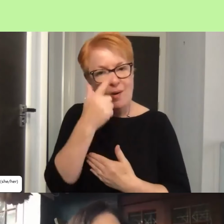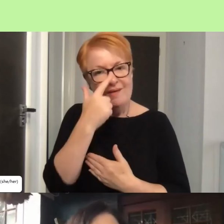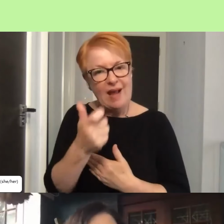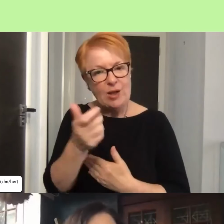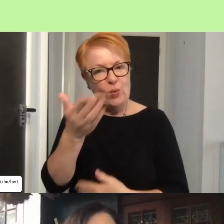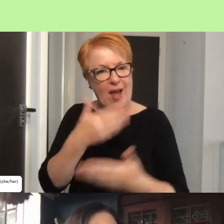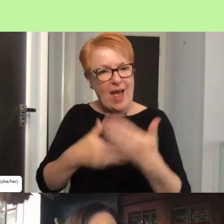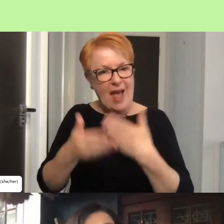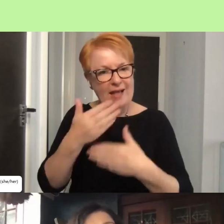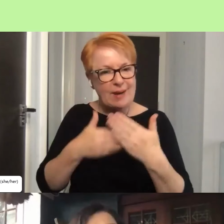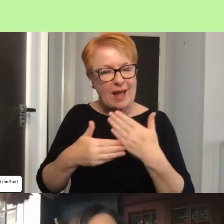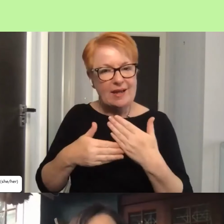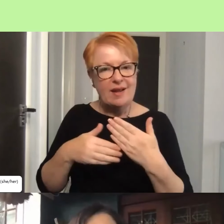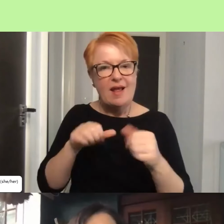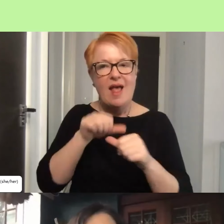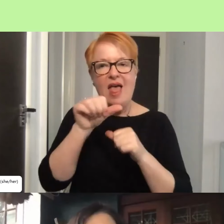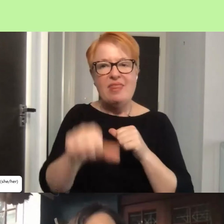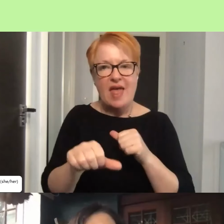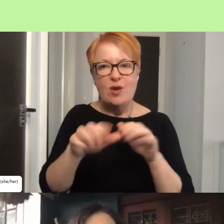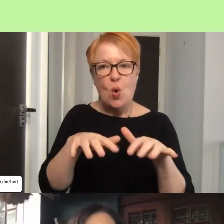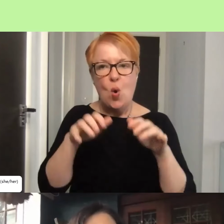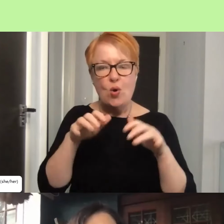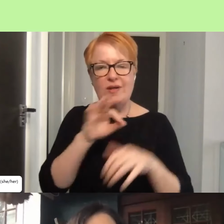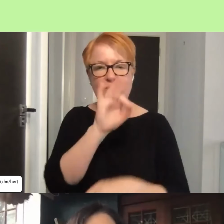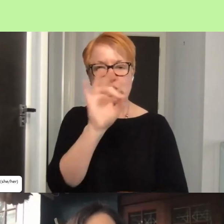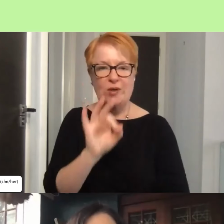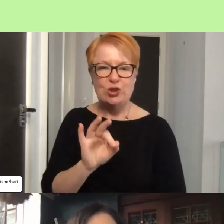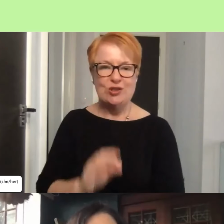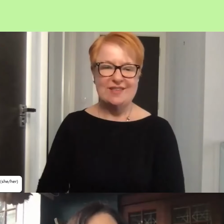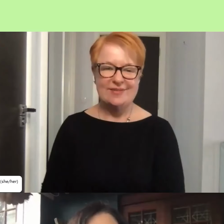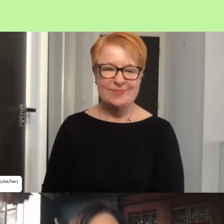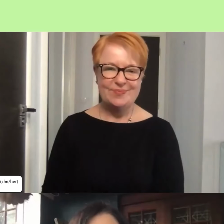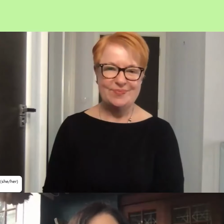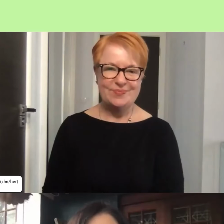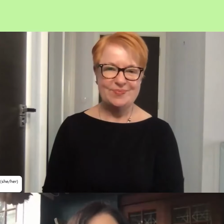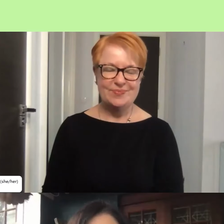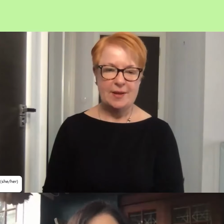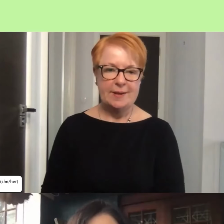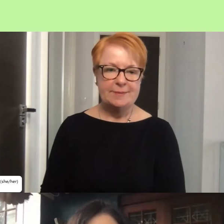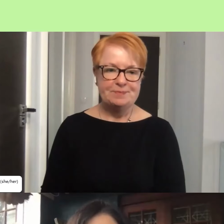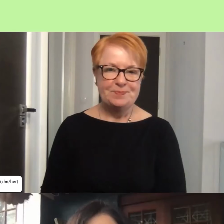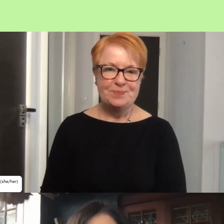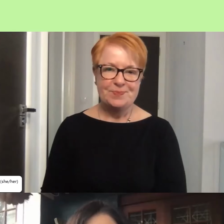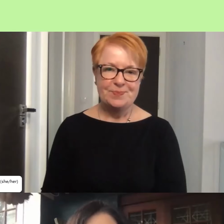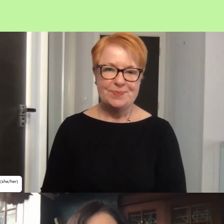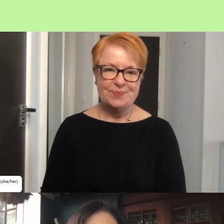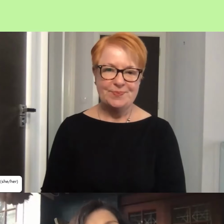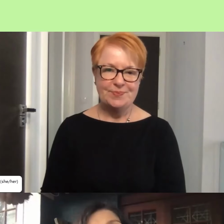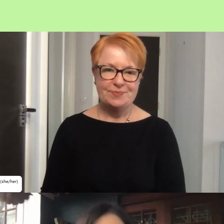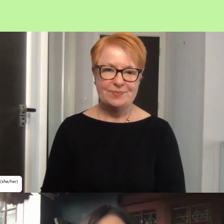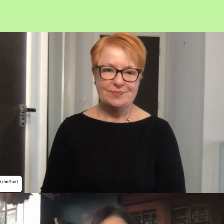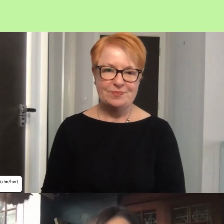And then when we can go on to audience questions after that. Sure, I can keep that very brief.